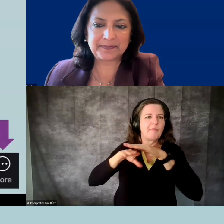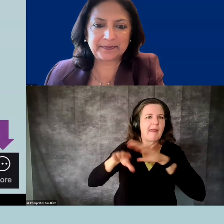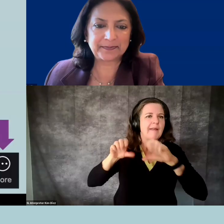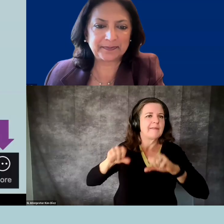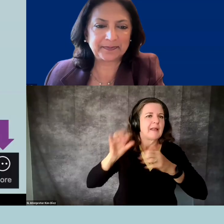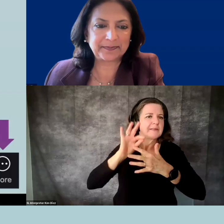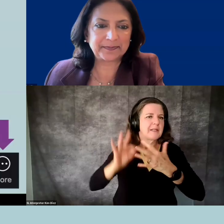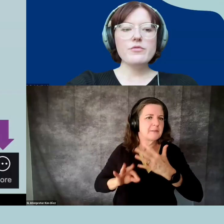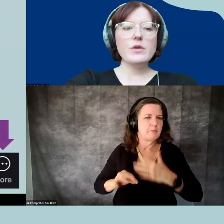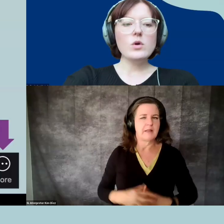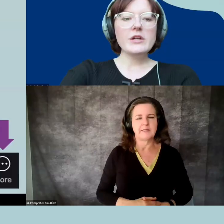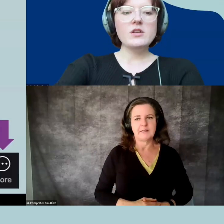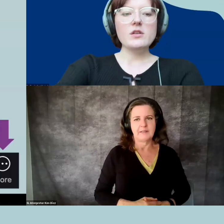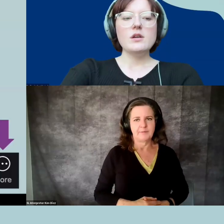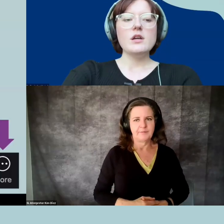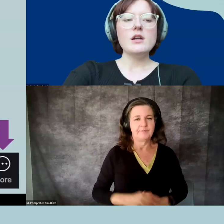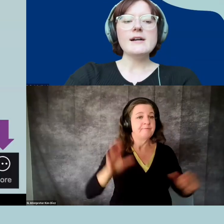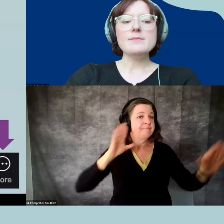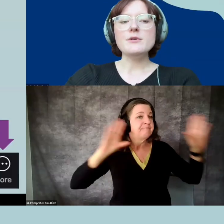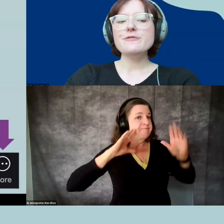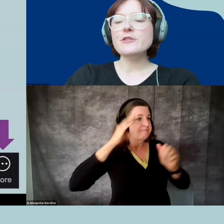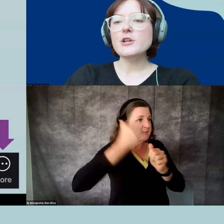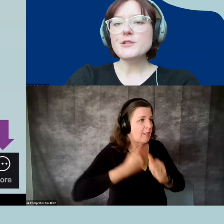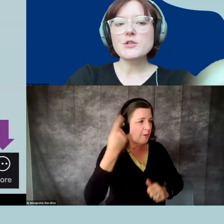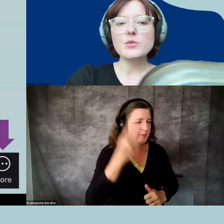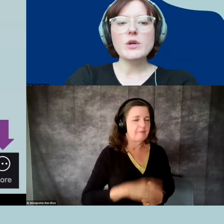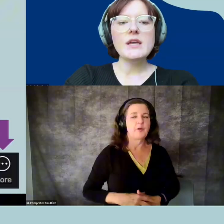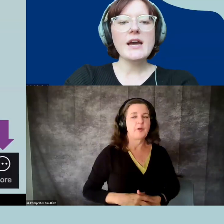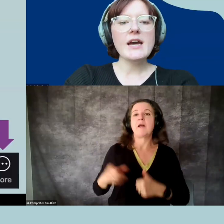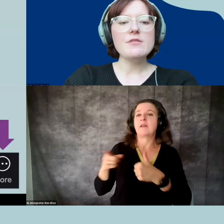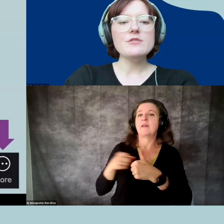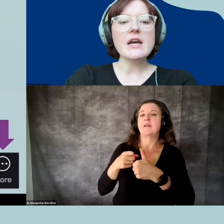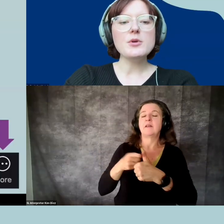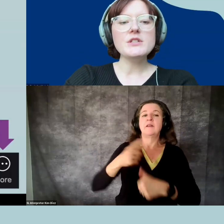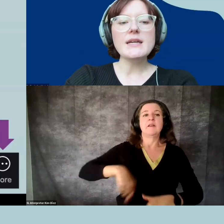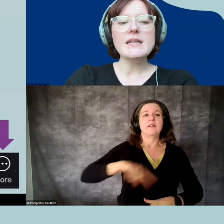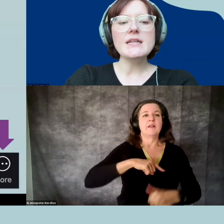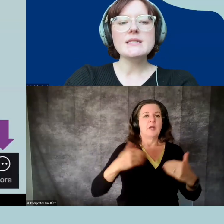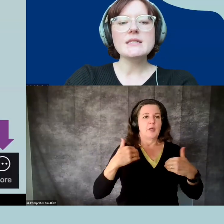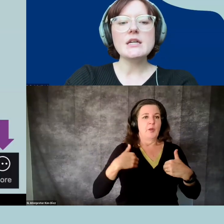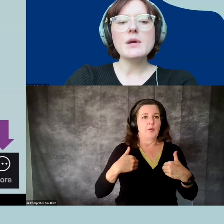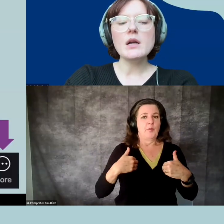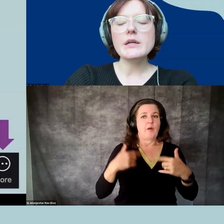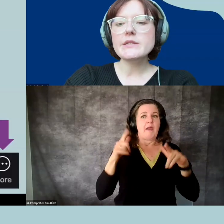Hello everyone. First, we have simultaneous American